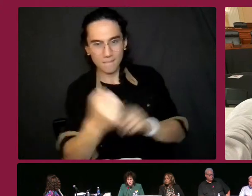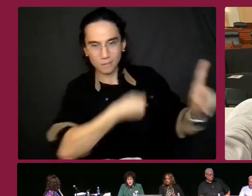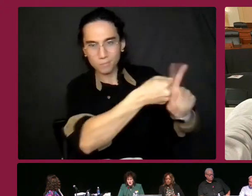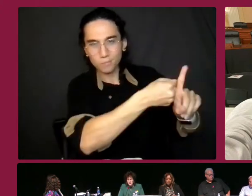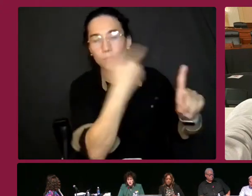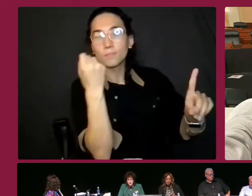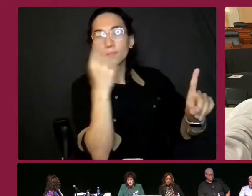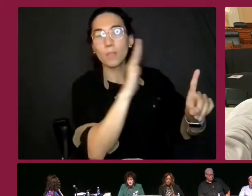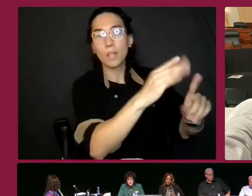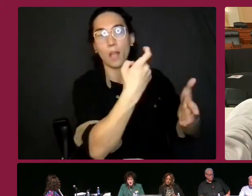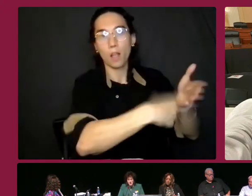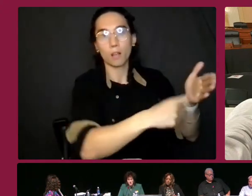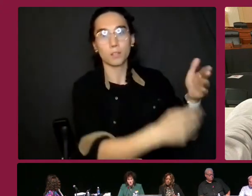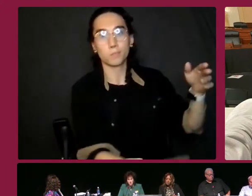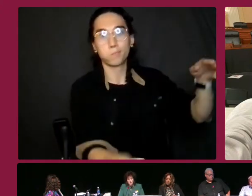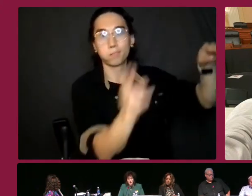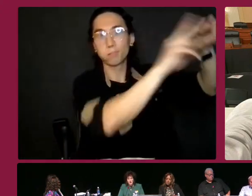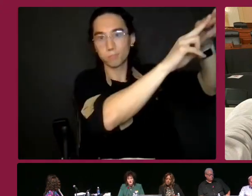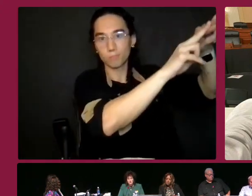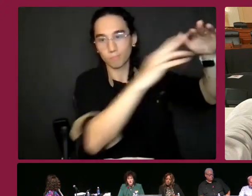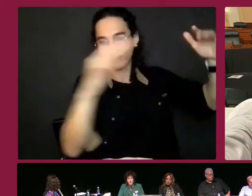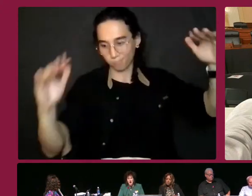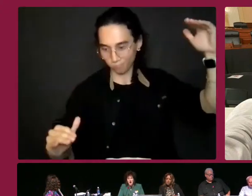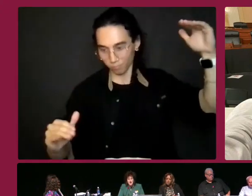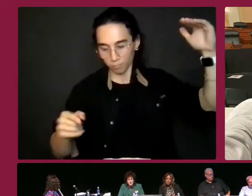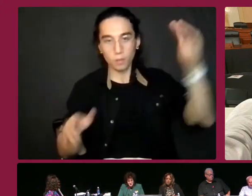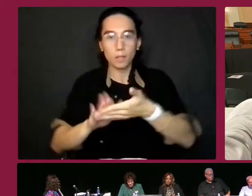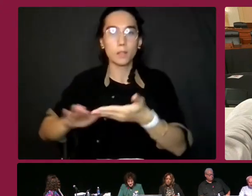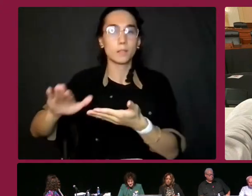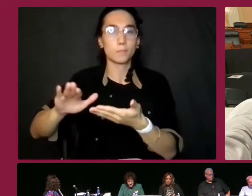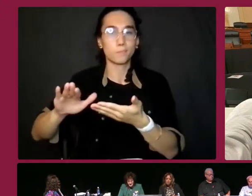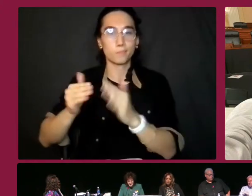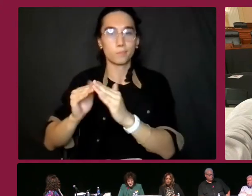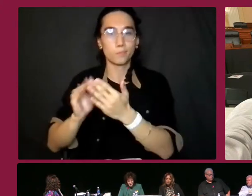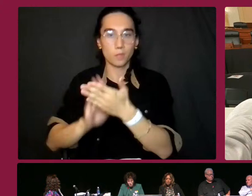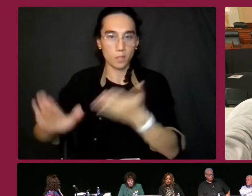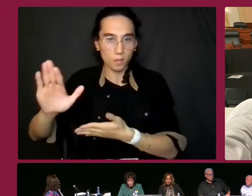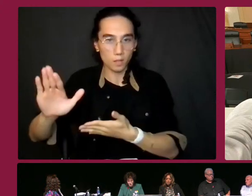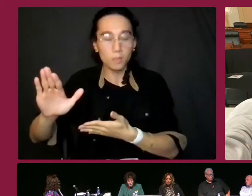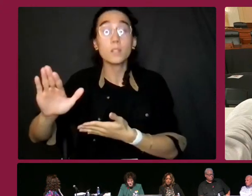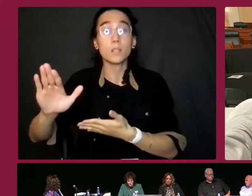So in the interest of, of not taxing those who can least